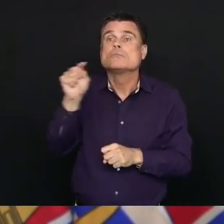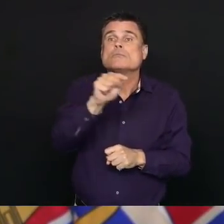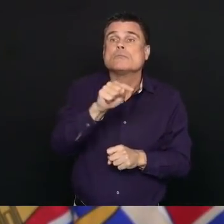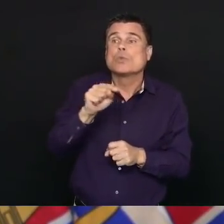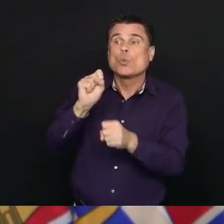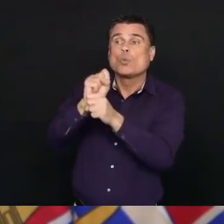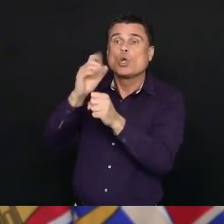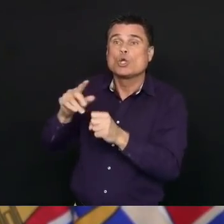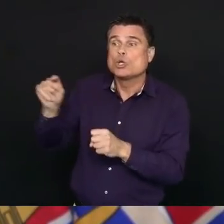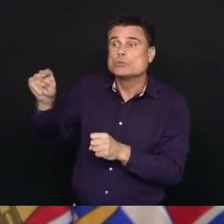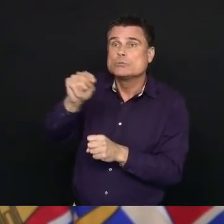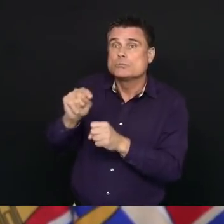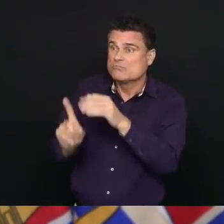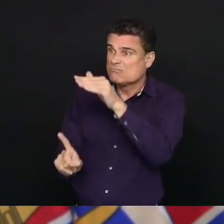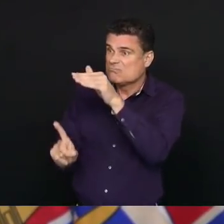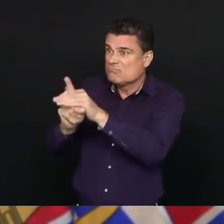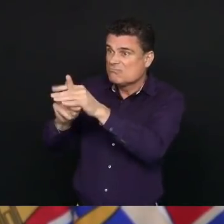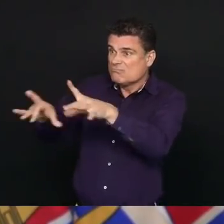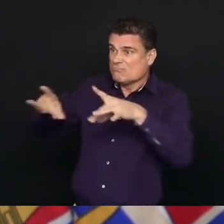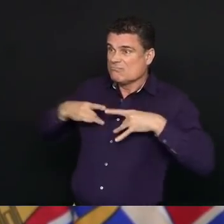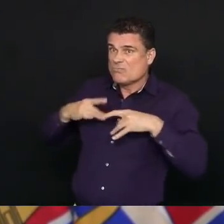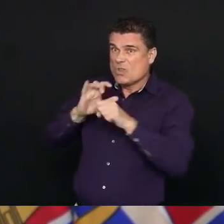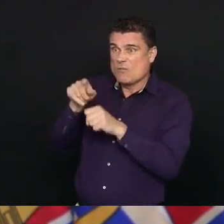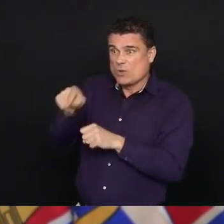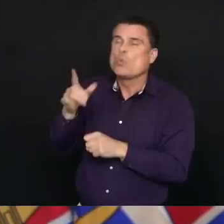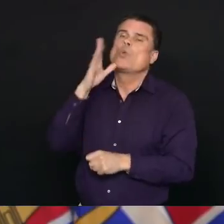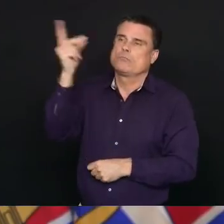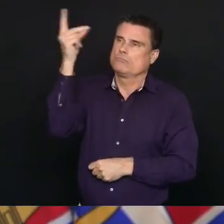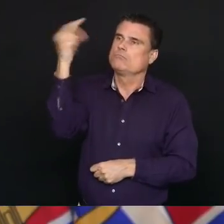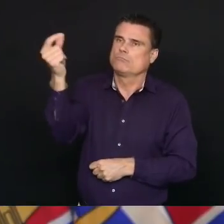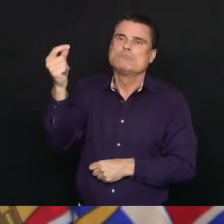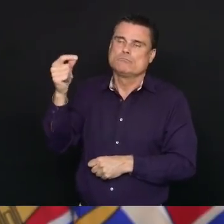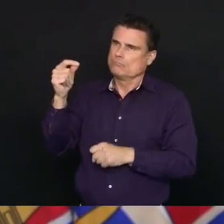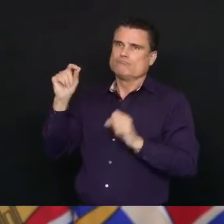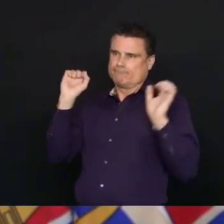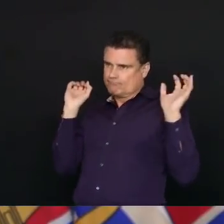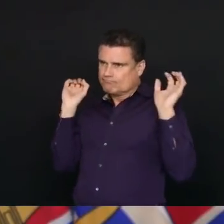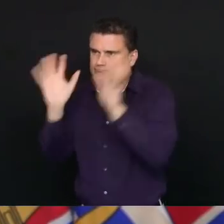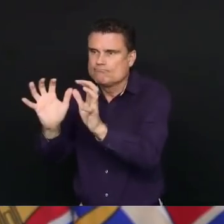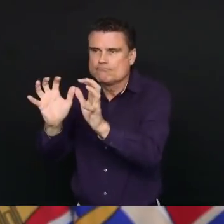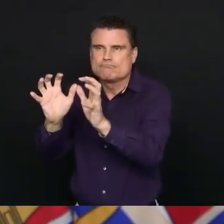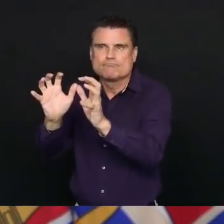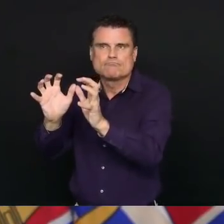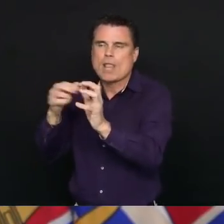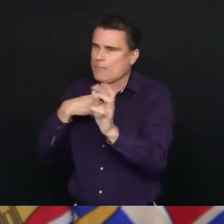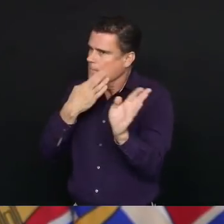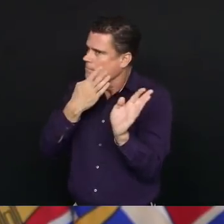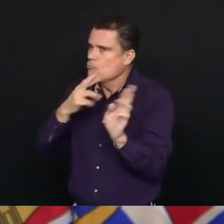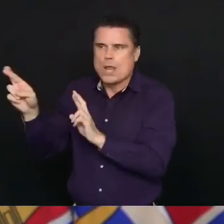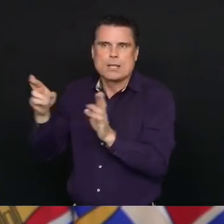doing what we can to make sure that if anybody is identified with COVID-19 that they are able to be cared for either